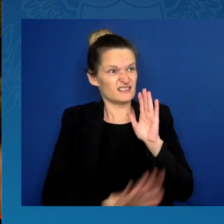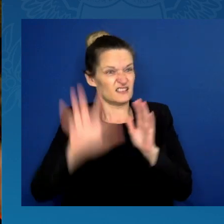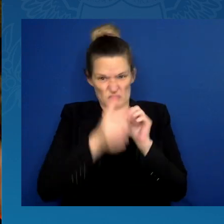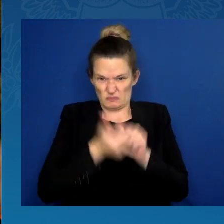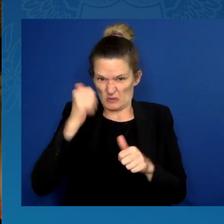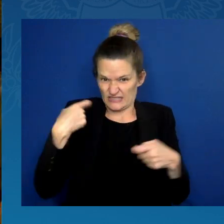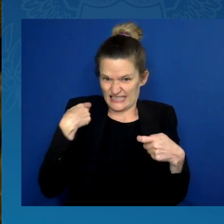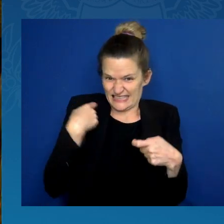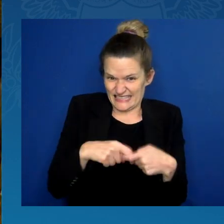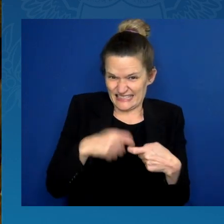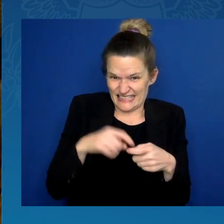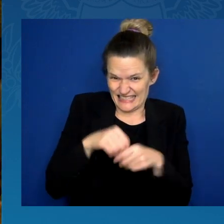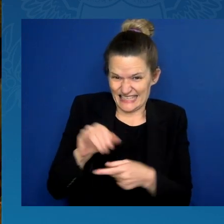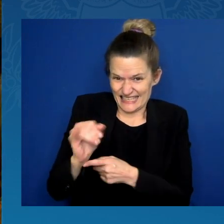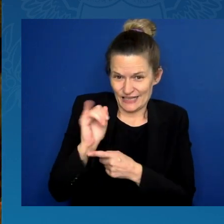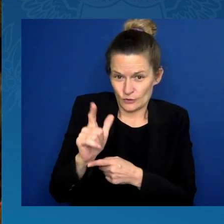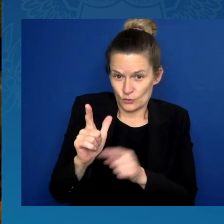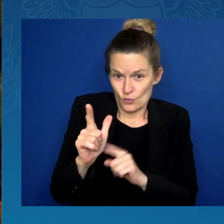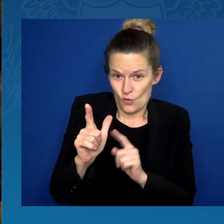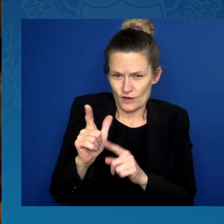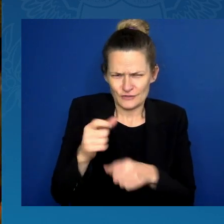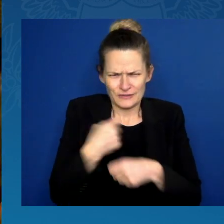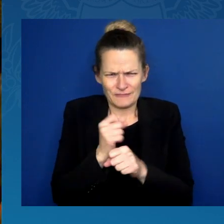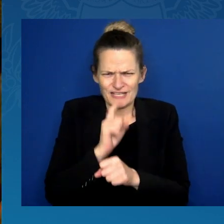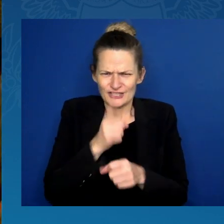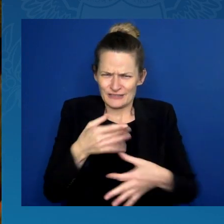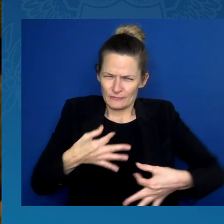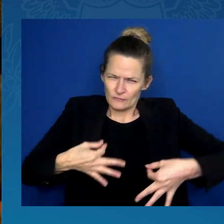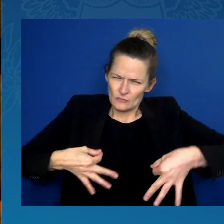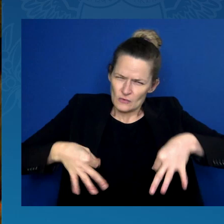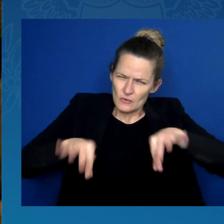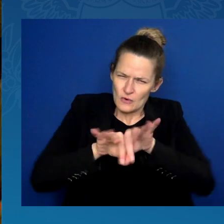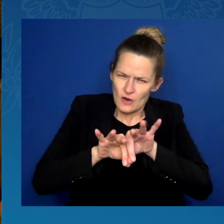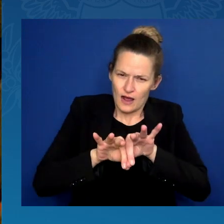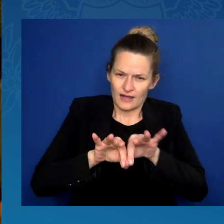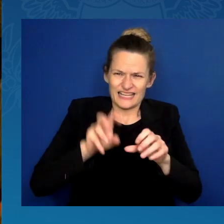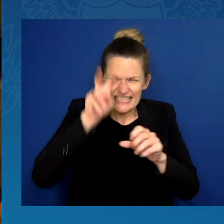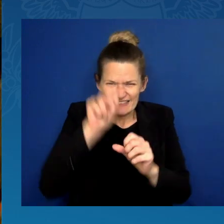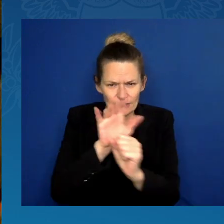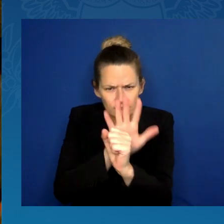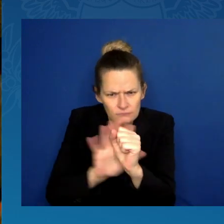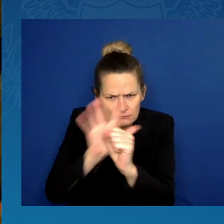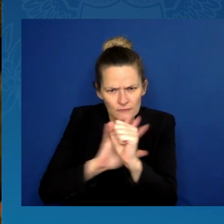including Illinois Latinas, were protected and that we increase access to affordable care in our state